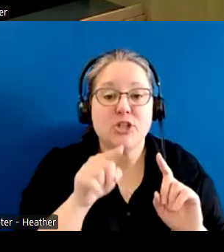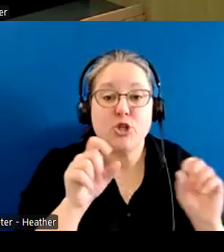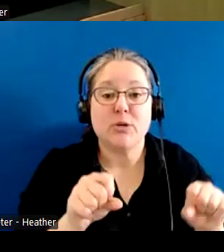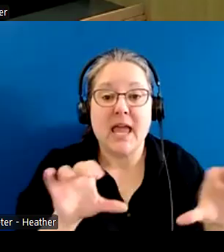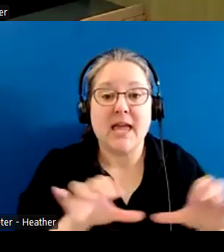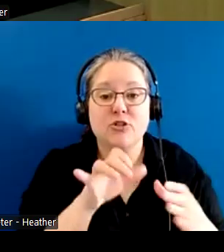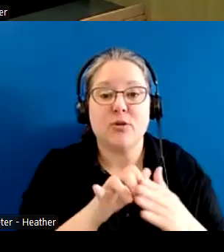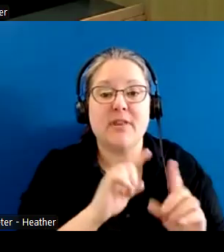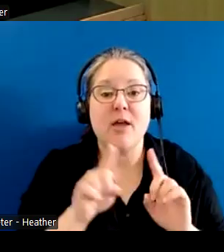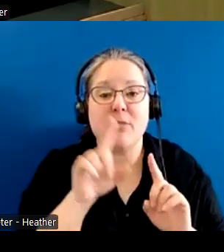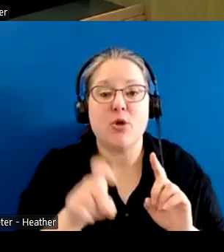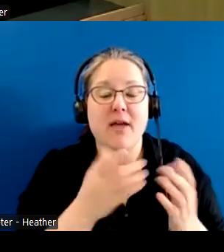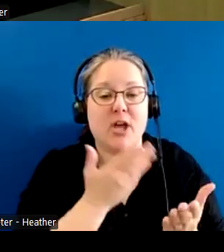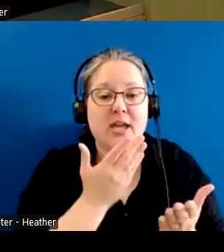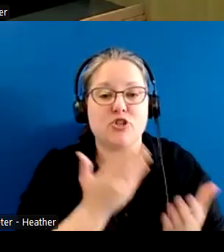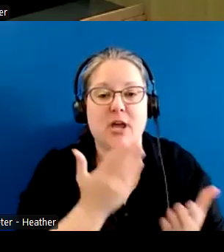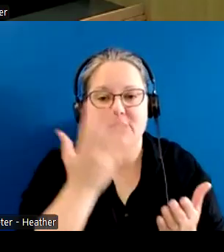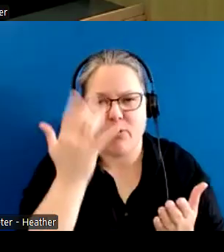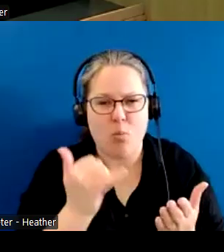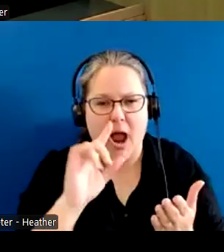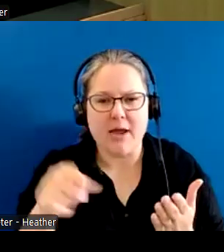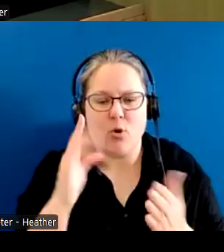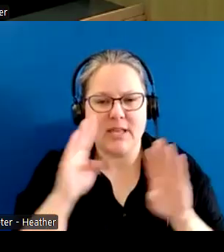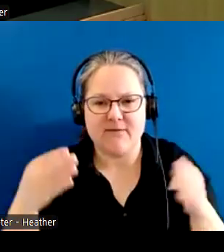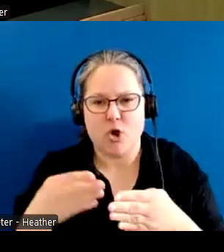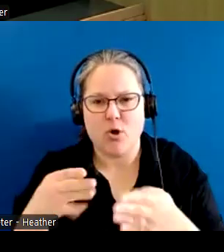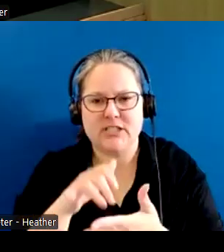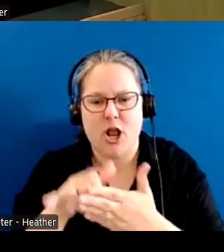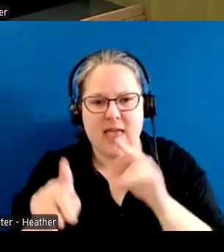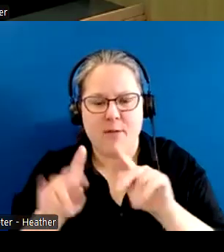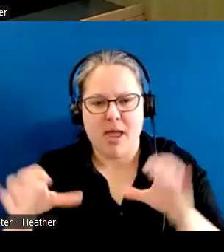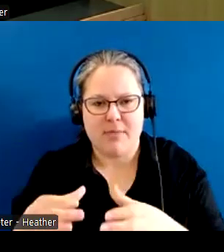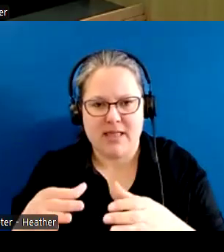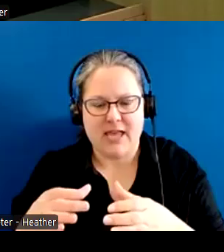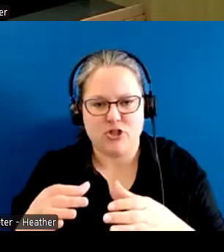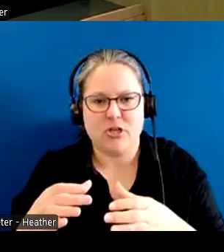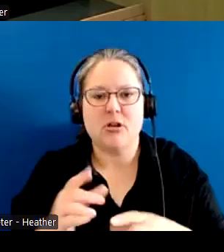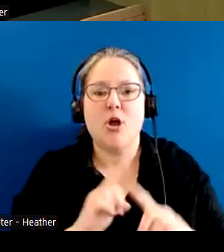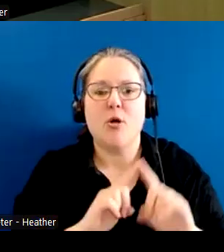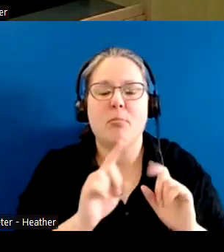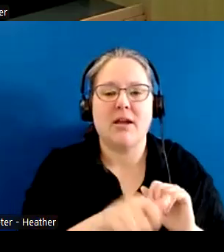can do that but you have to justify why you're focusing on that population. However, another